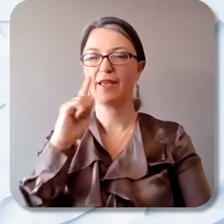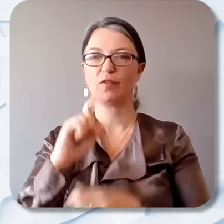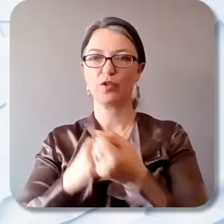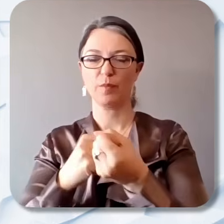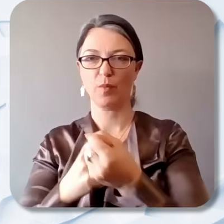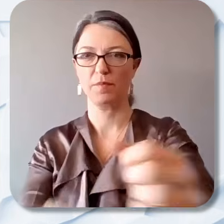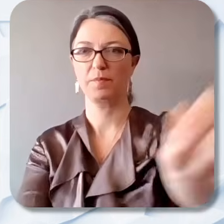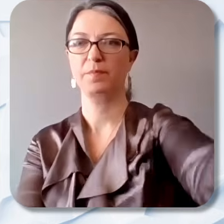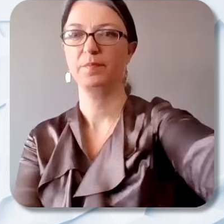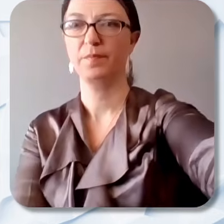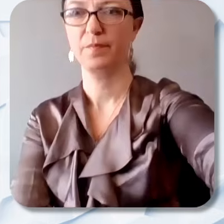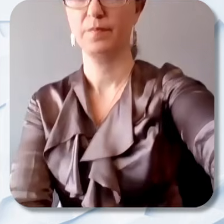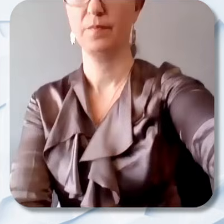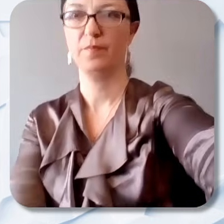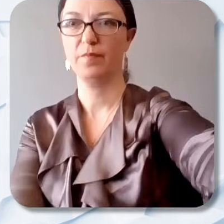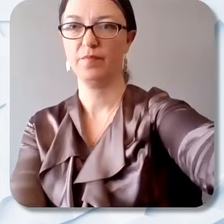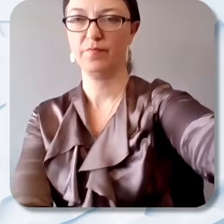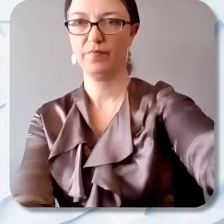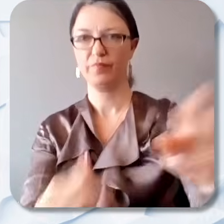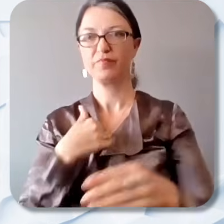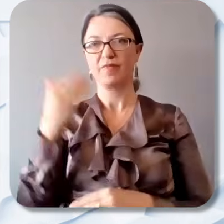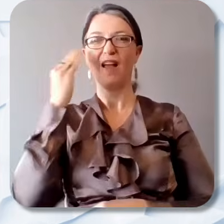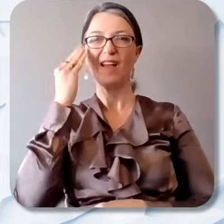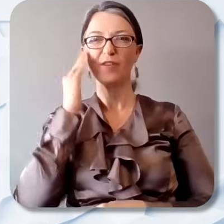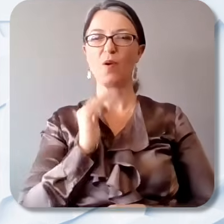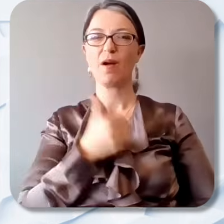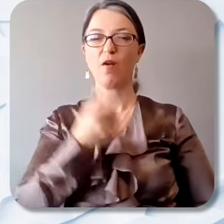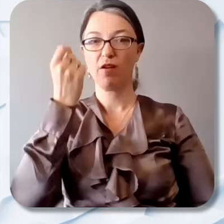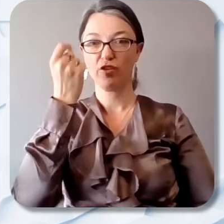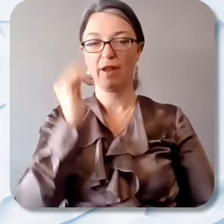And I know and I understand that our monitoring hasn't always felt that way.